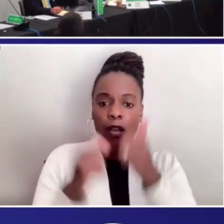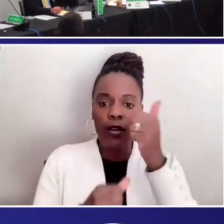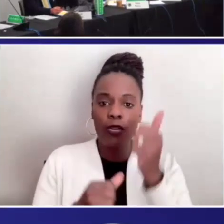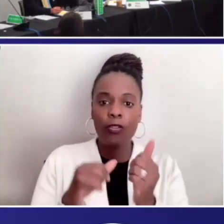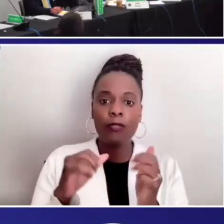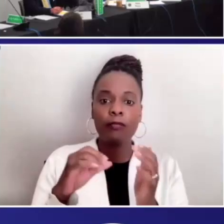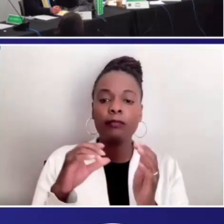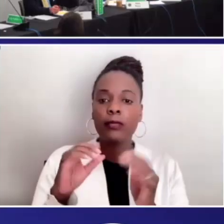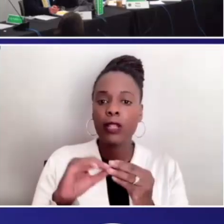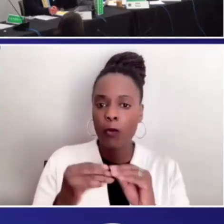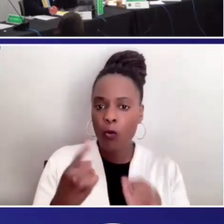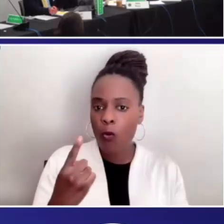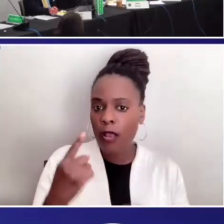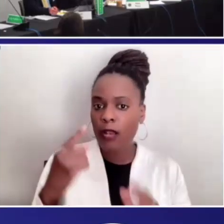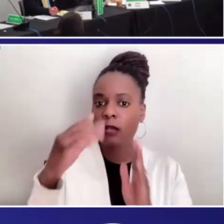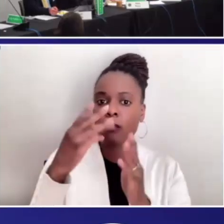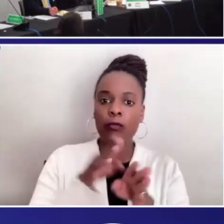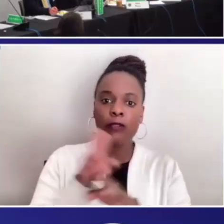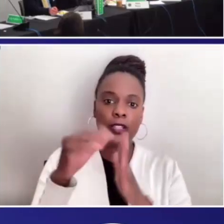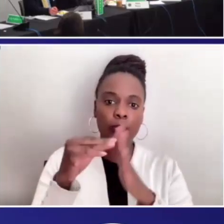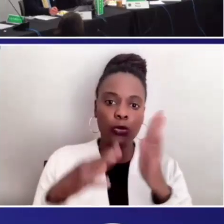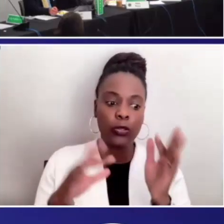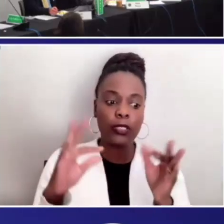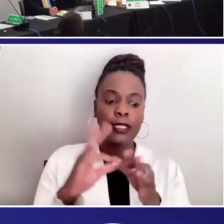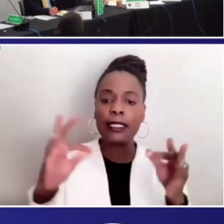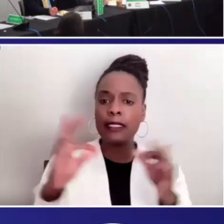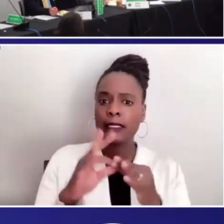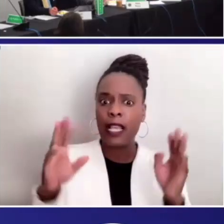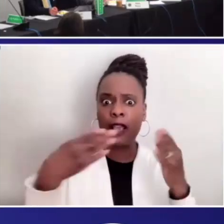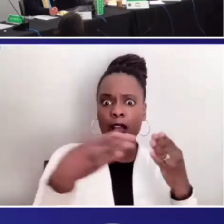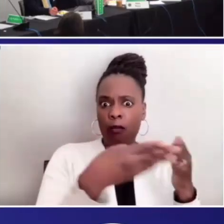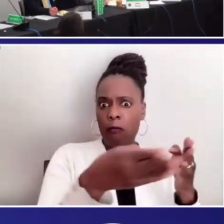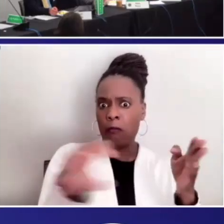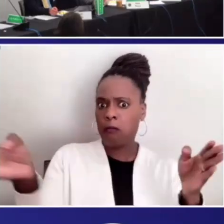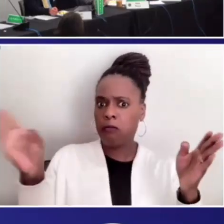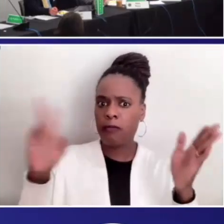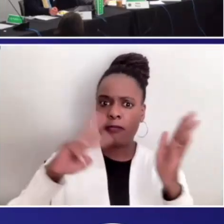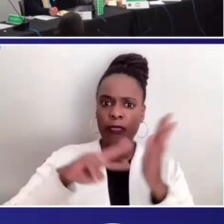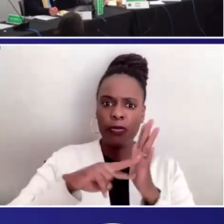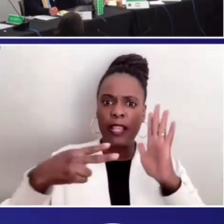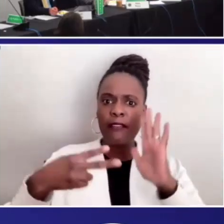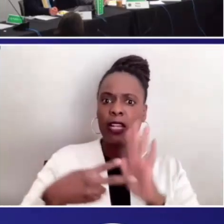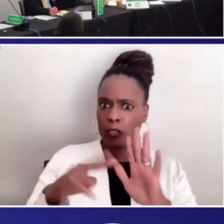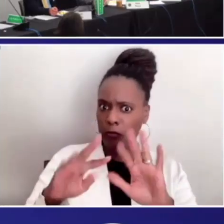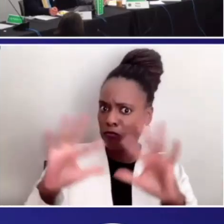student, say that this very expansive definition, in fact, encompasses their degree, they put in their marketing